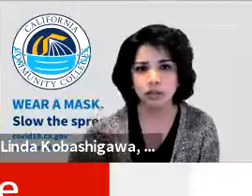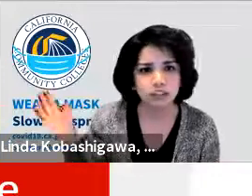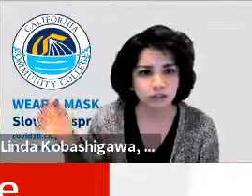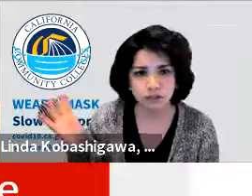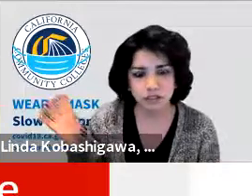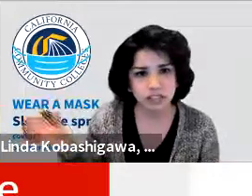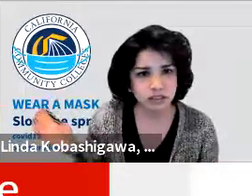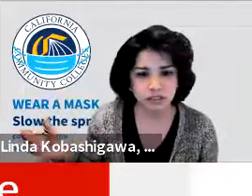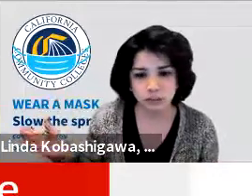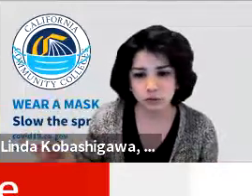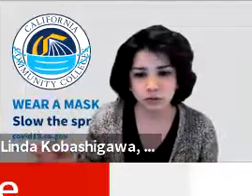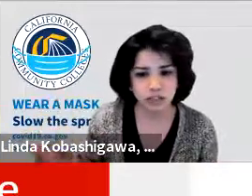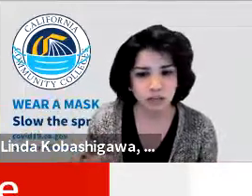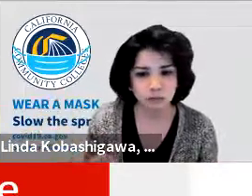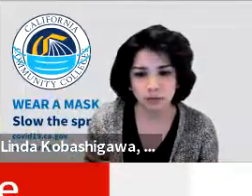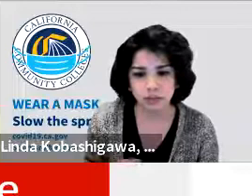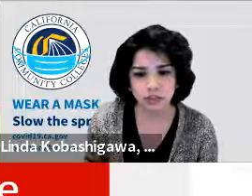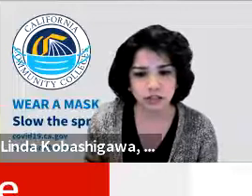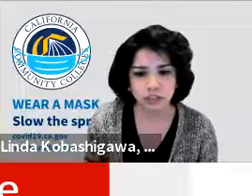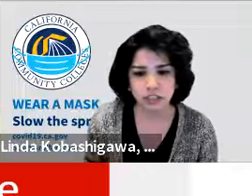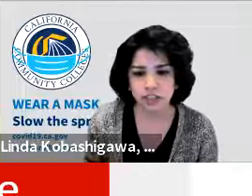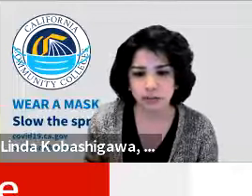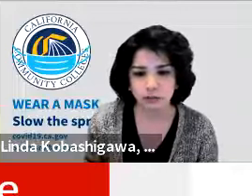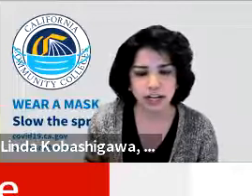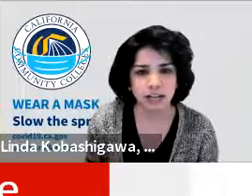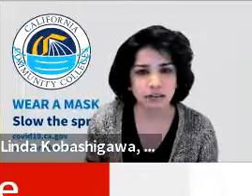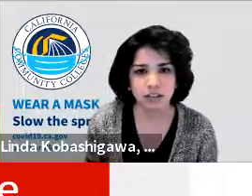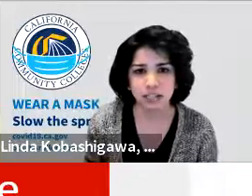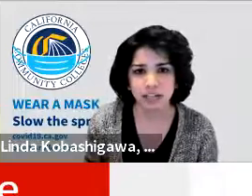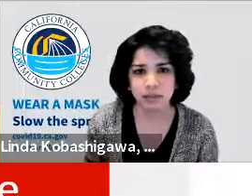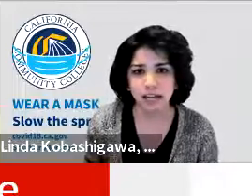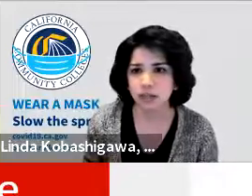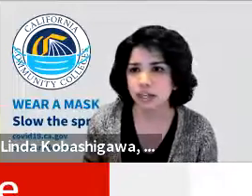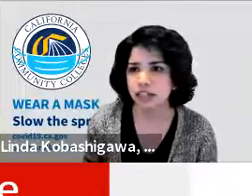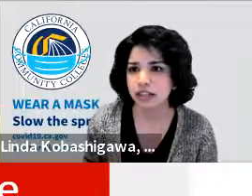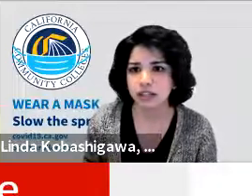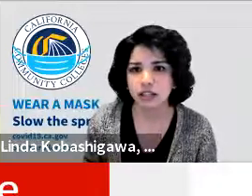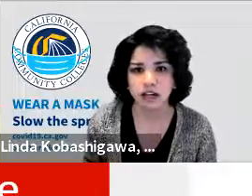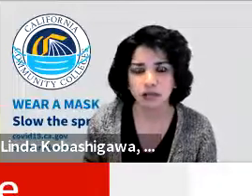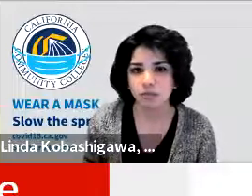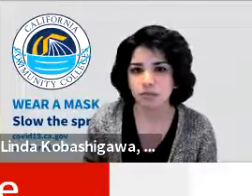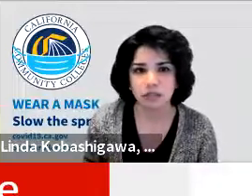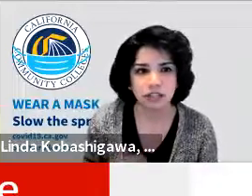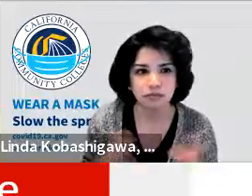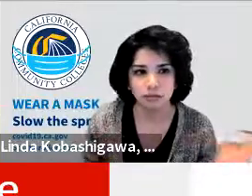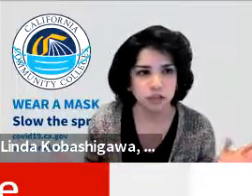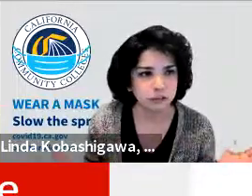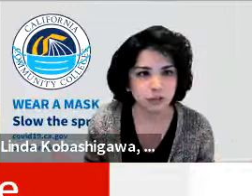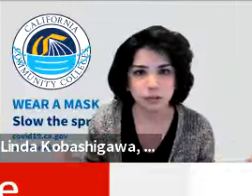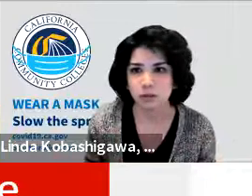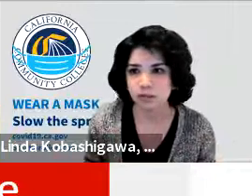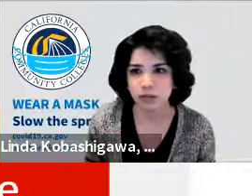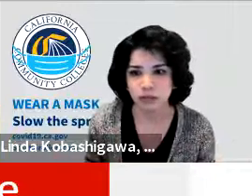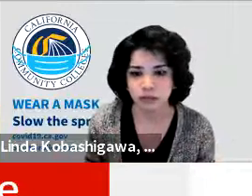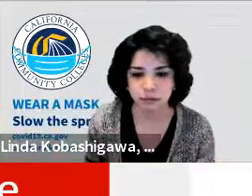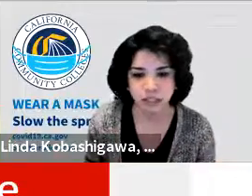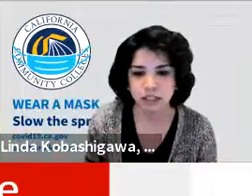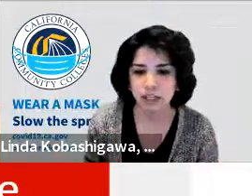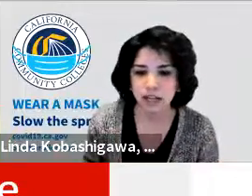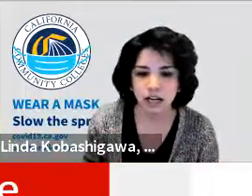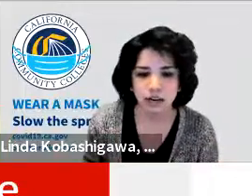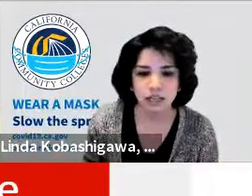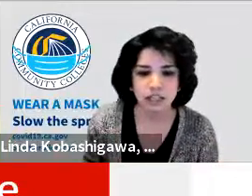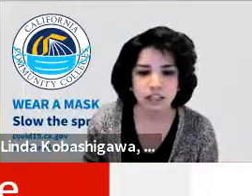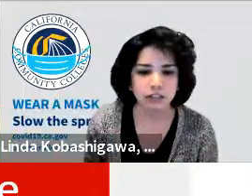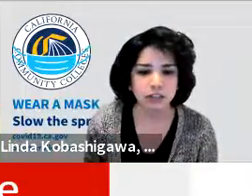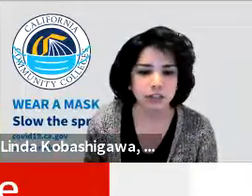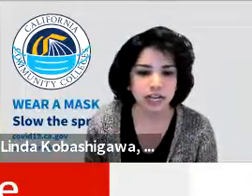bunch of amazing individuals from student equity, title five guided pathways. Other people I'm probably forgetting, and it serves